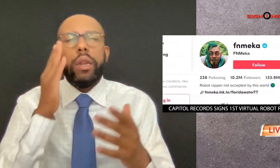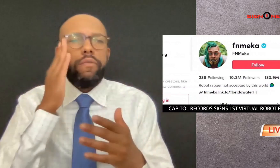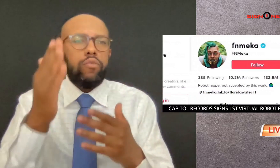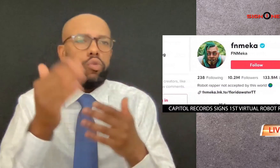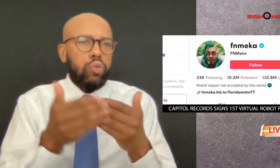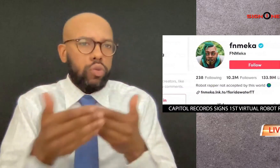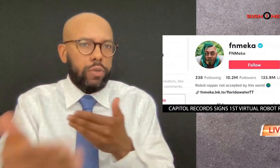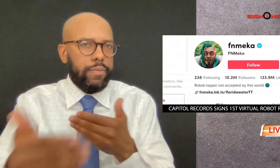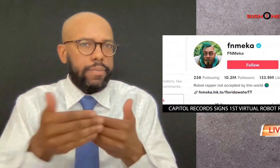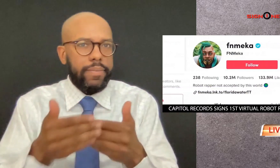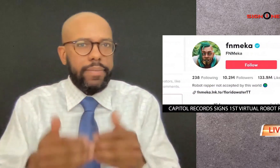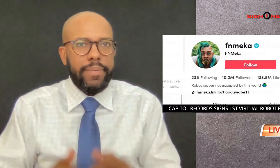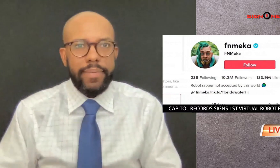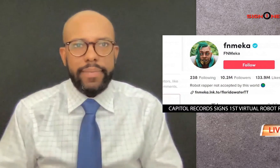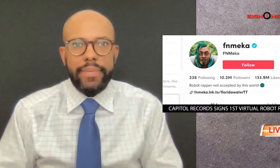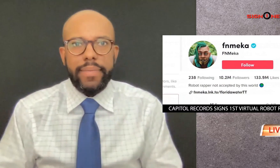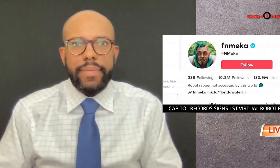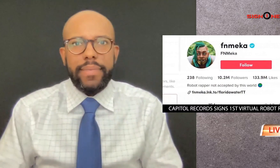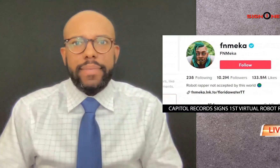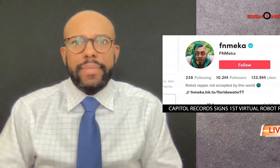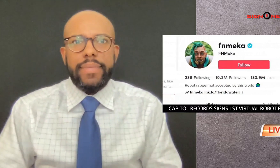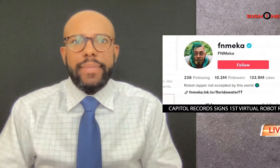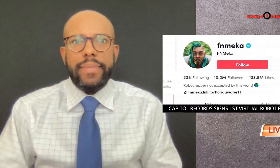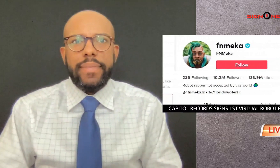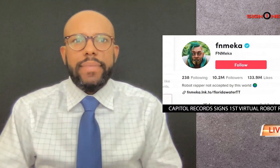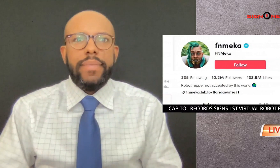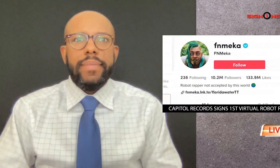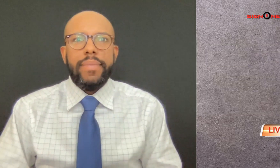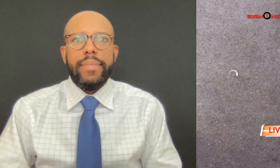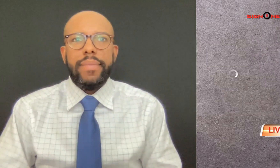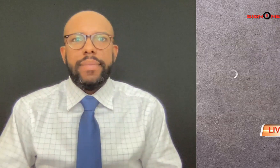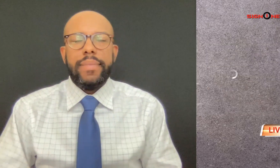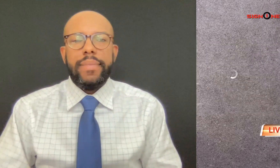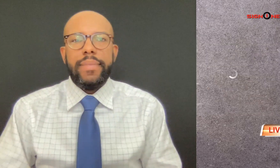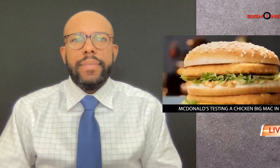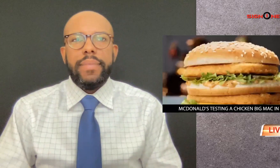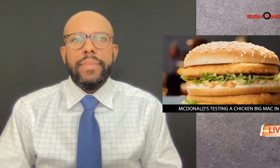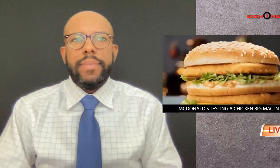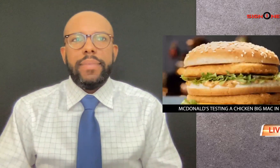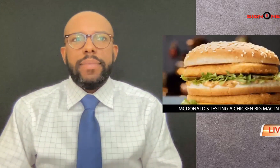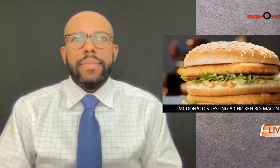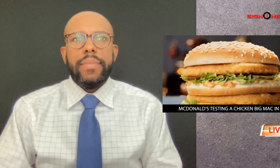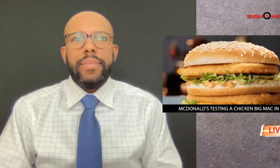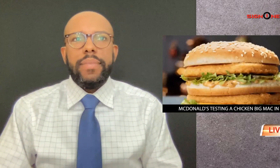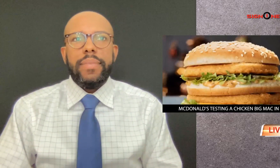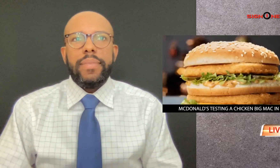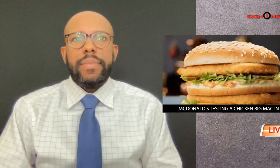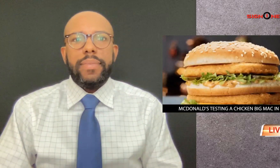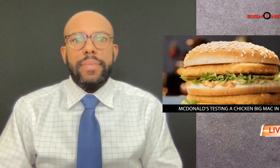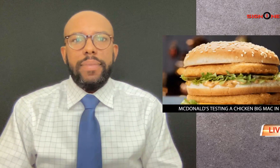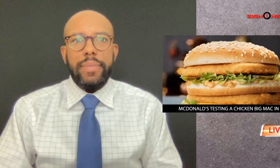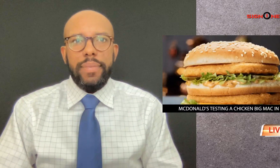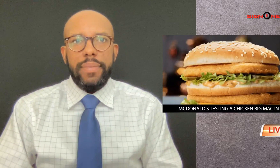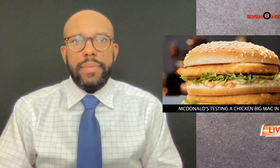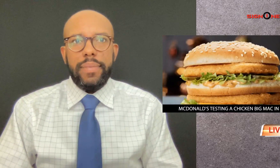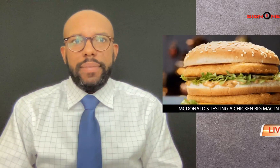and gaming culture It says this is all part of the evolution of the music and a preview